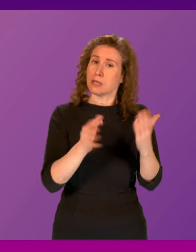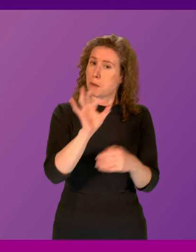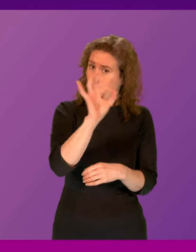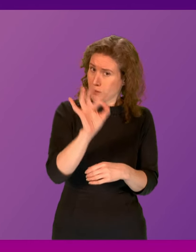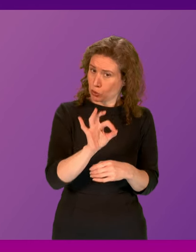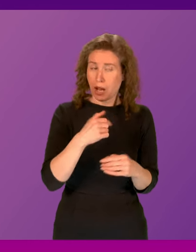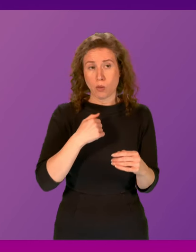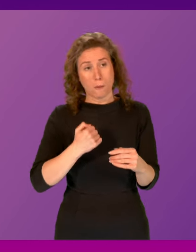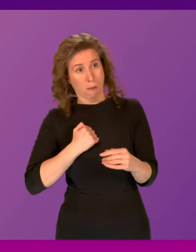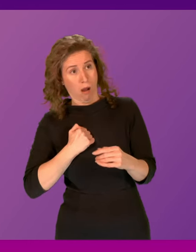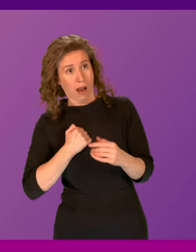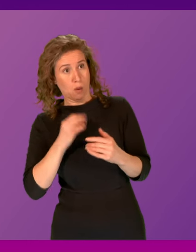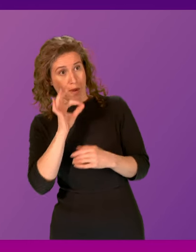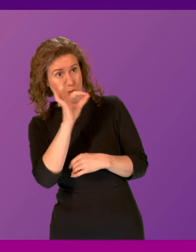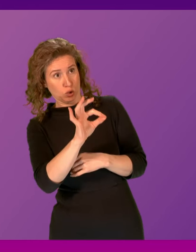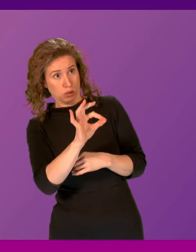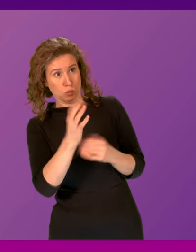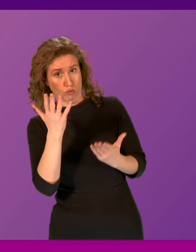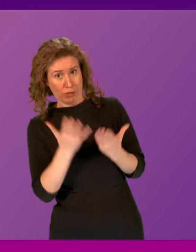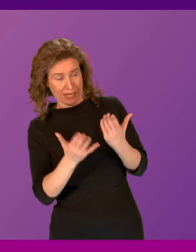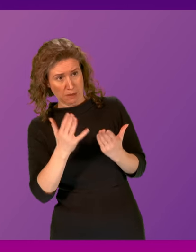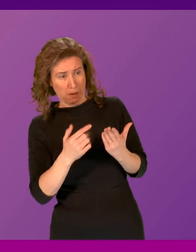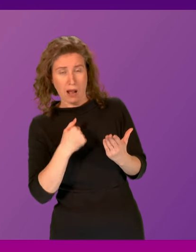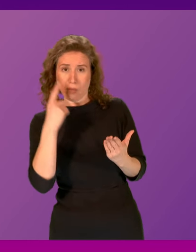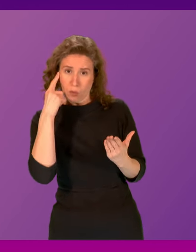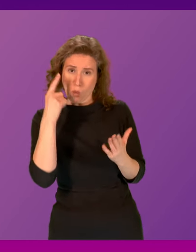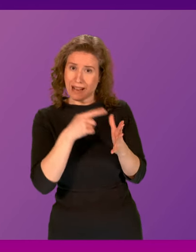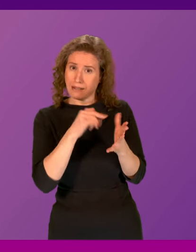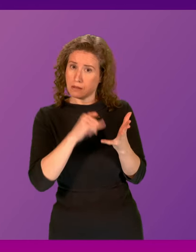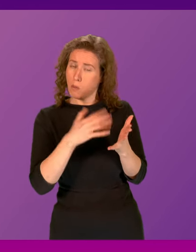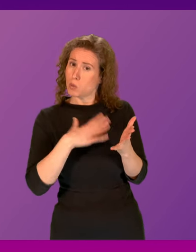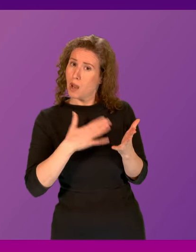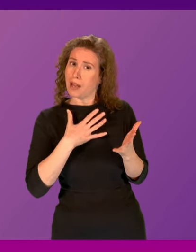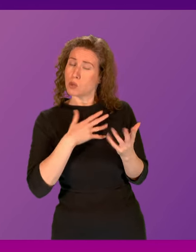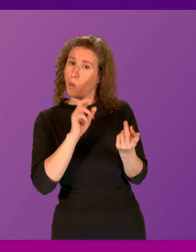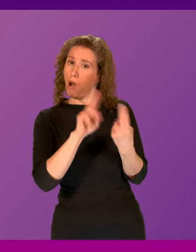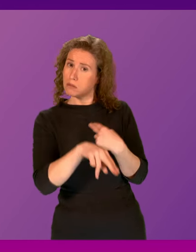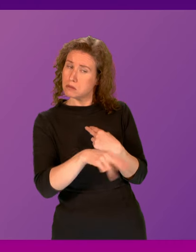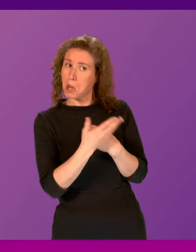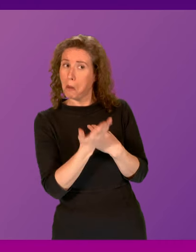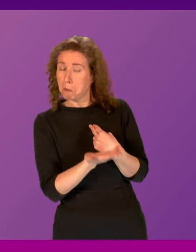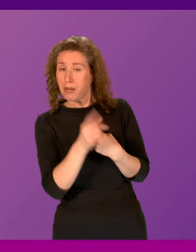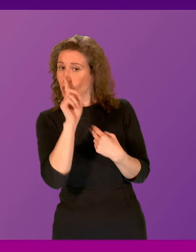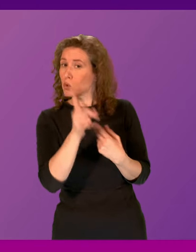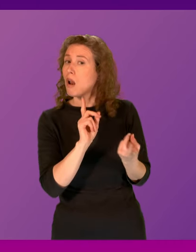to answer. He may want to be honest with people about the answer. He was unable to answer a very